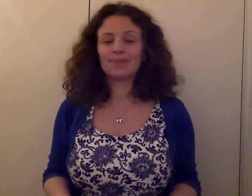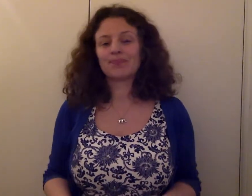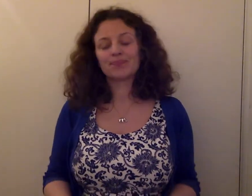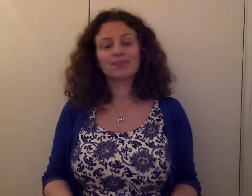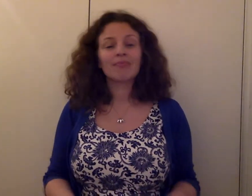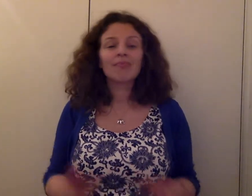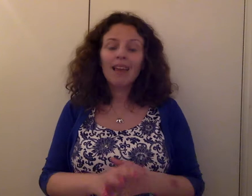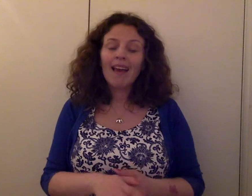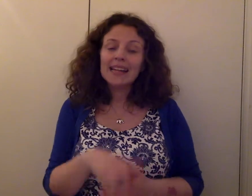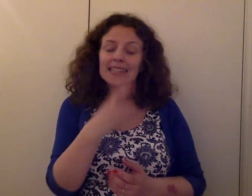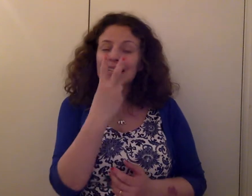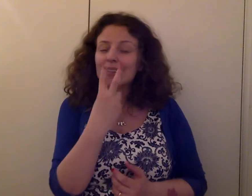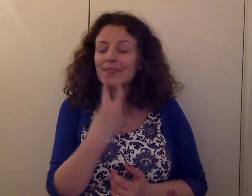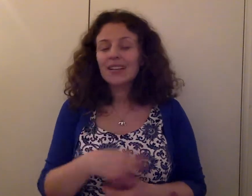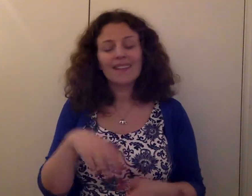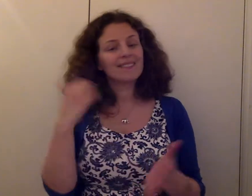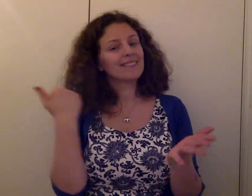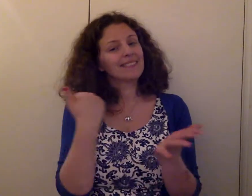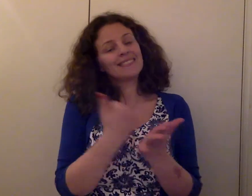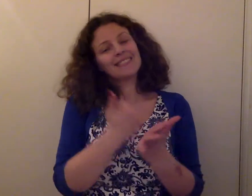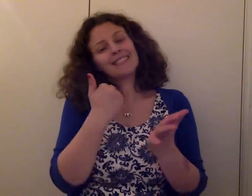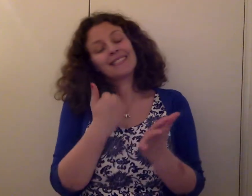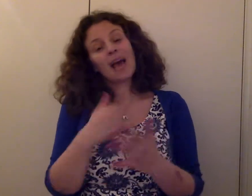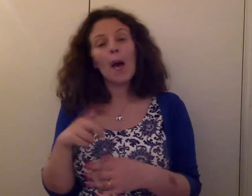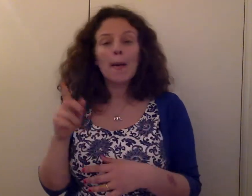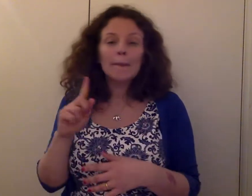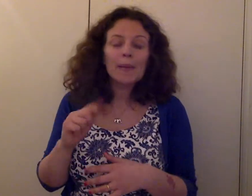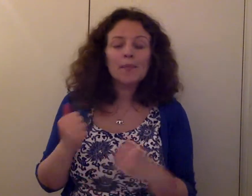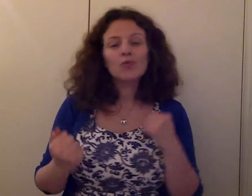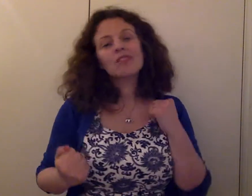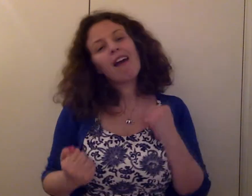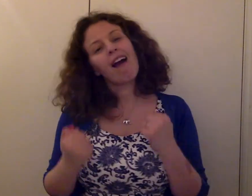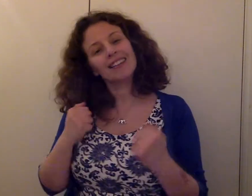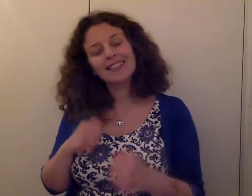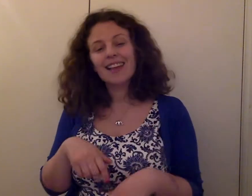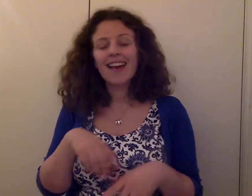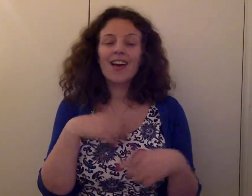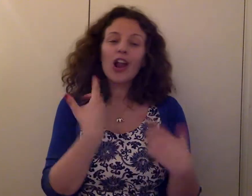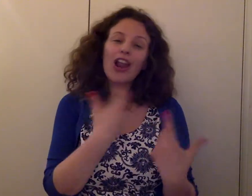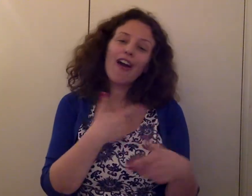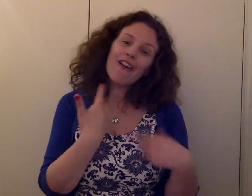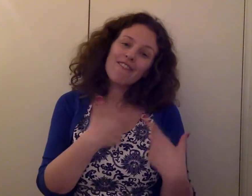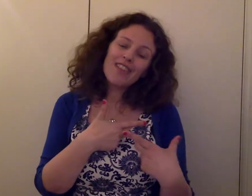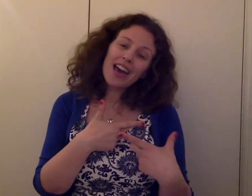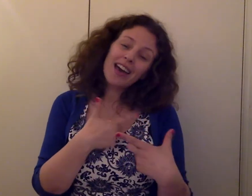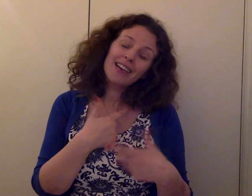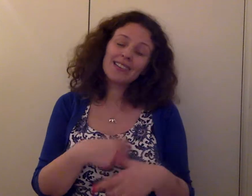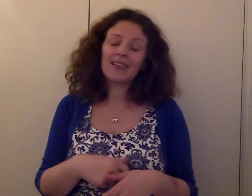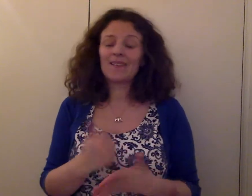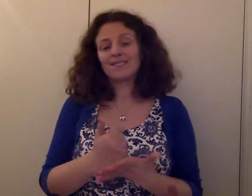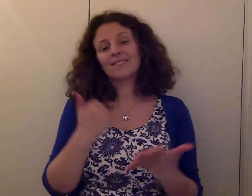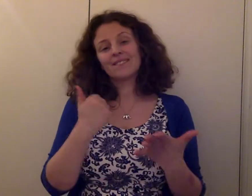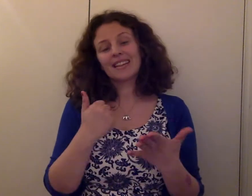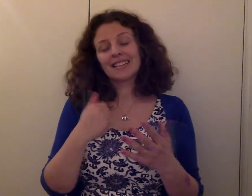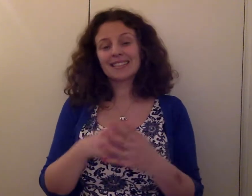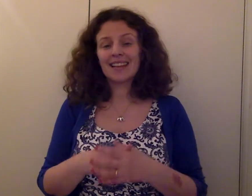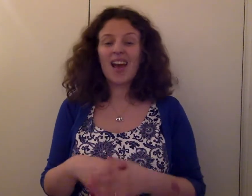Evening fantastic, people dancing, having a good time, fantastic.